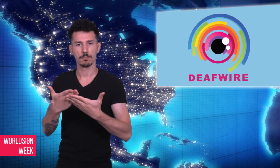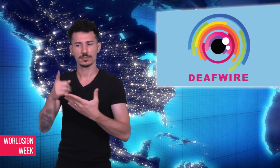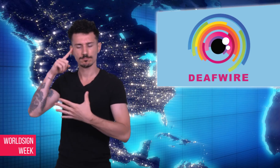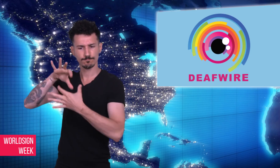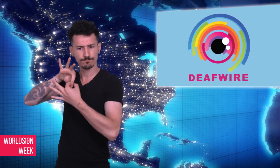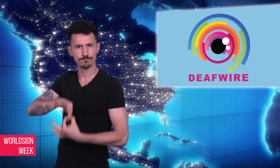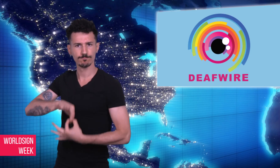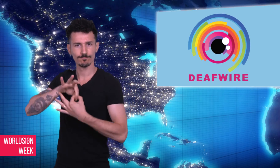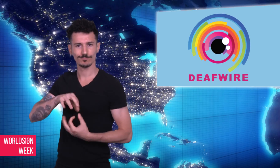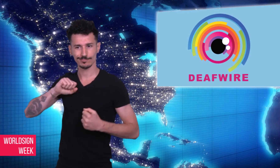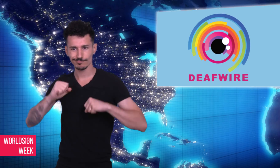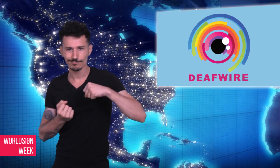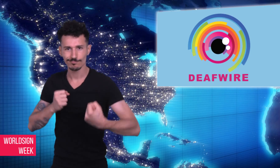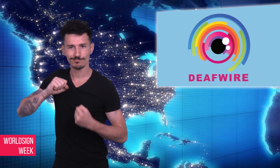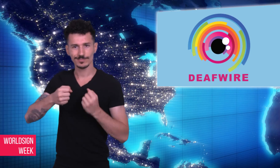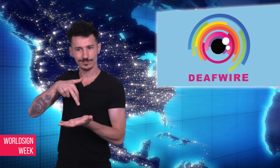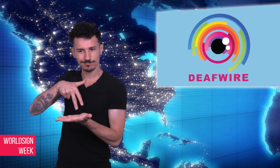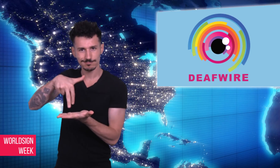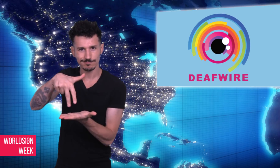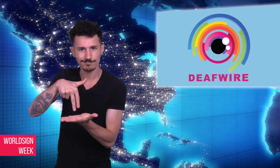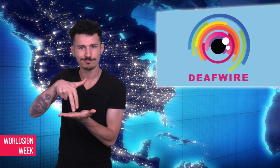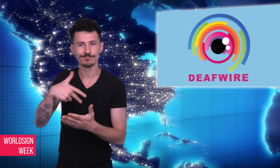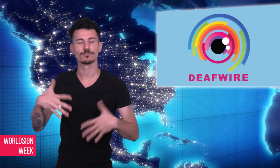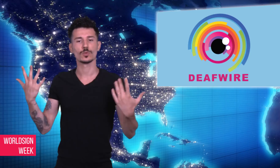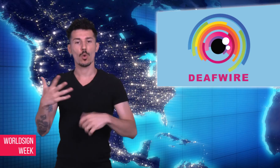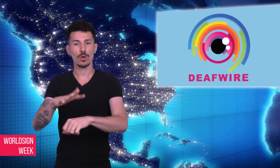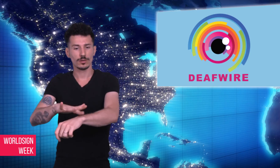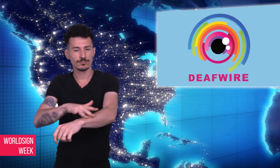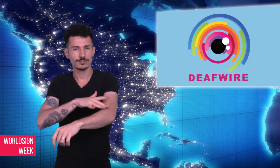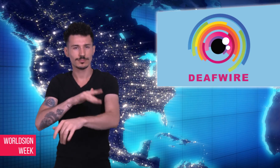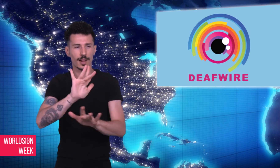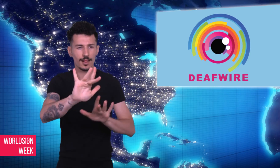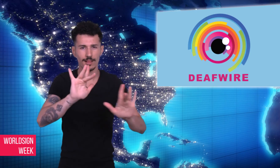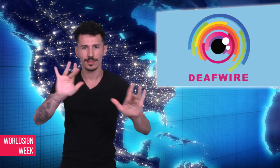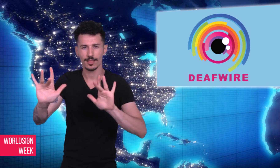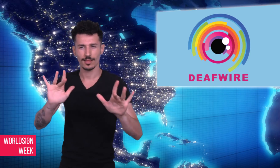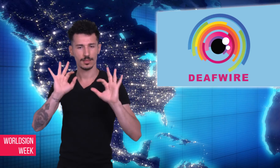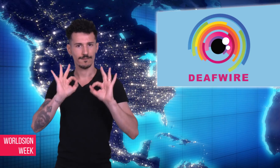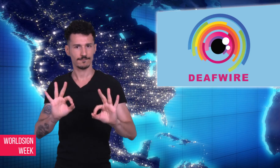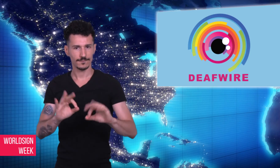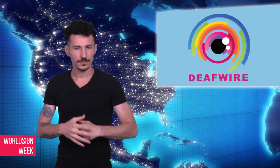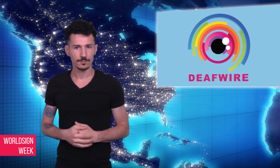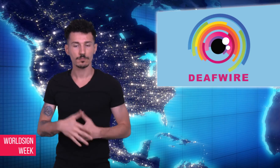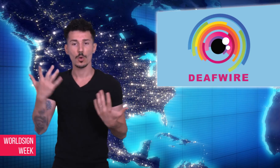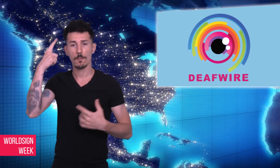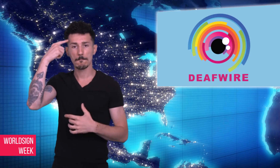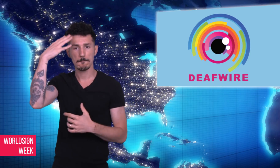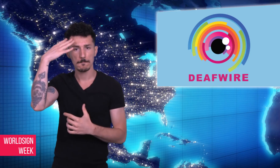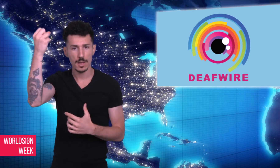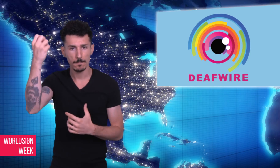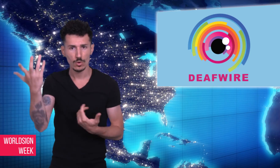people. Grey matter is what helps the brain with muscle control, sensory